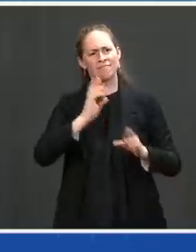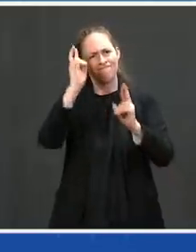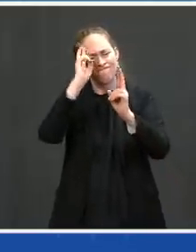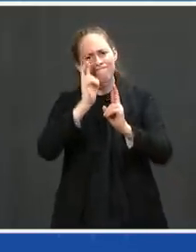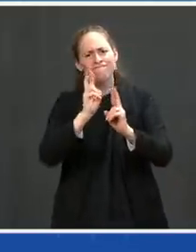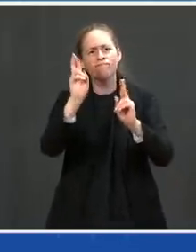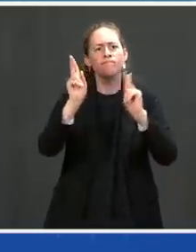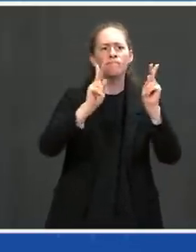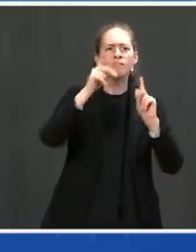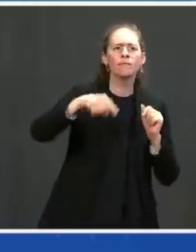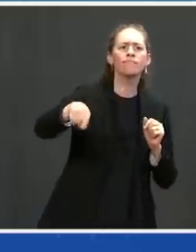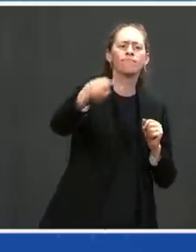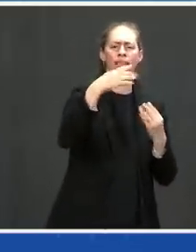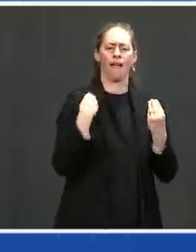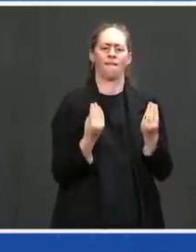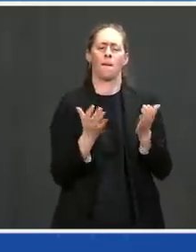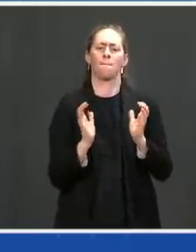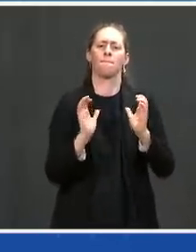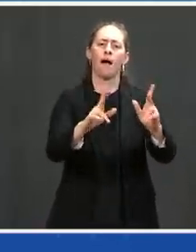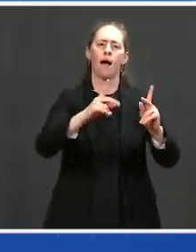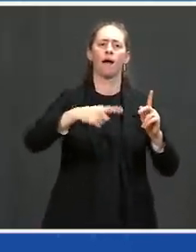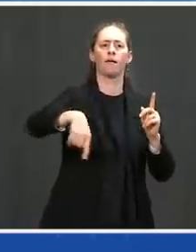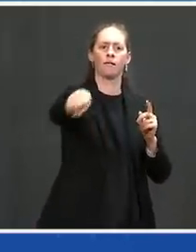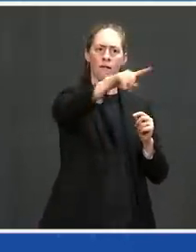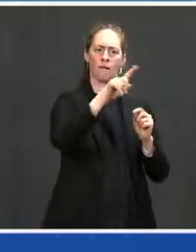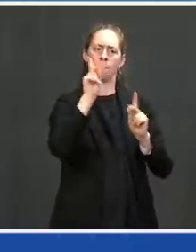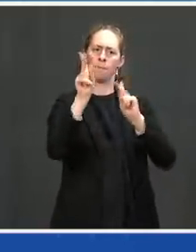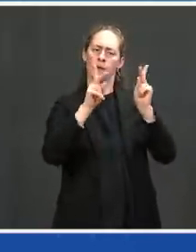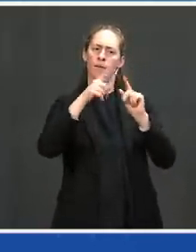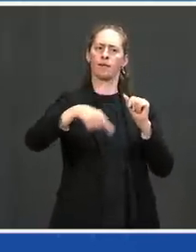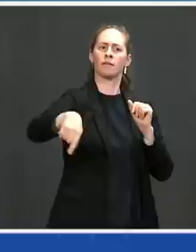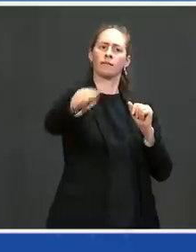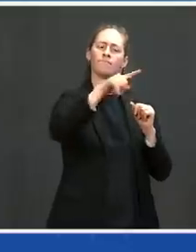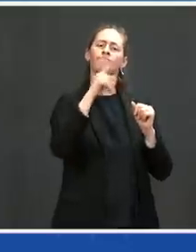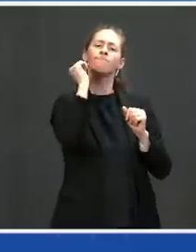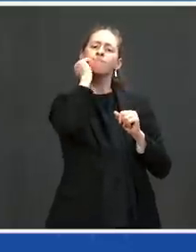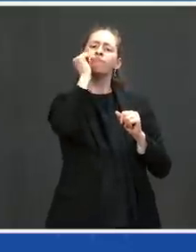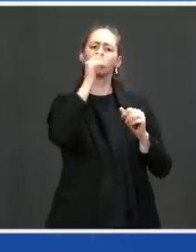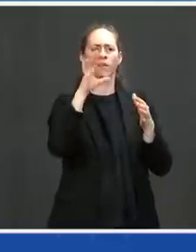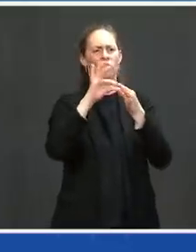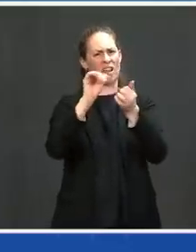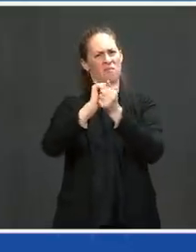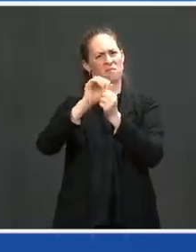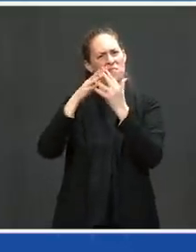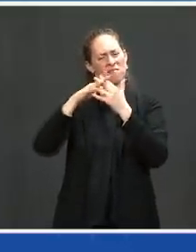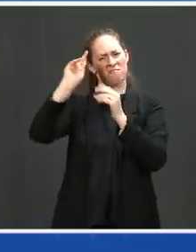to the American political system; two, to rebuild the backbone of this country --